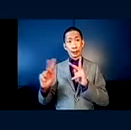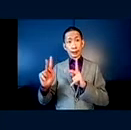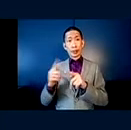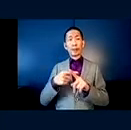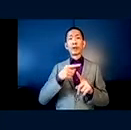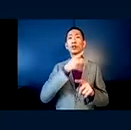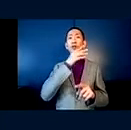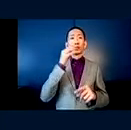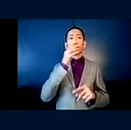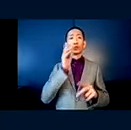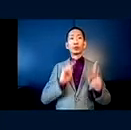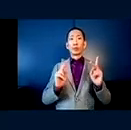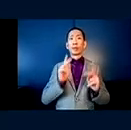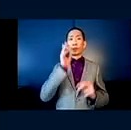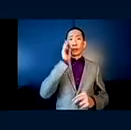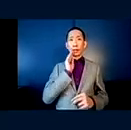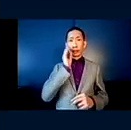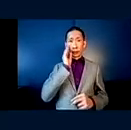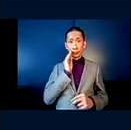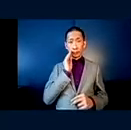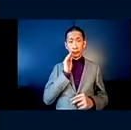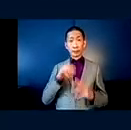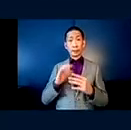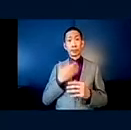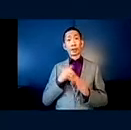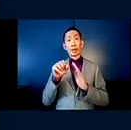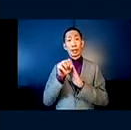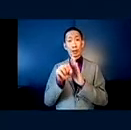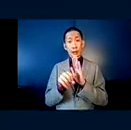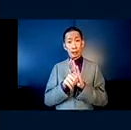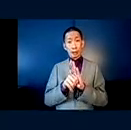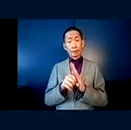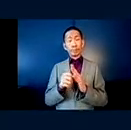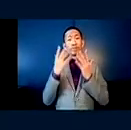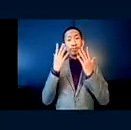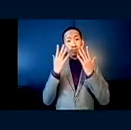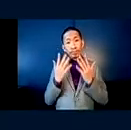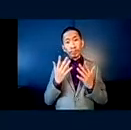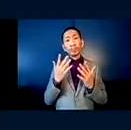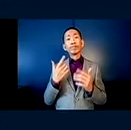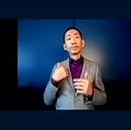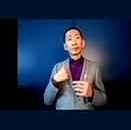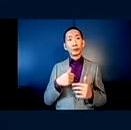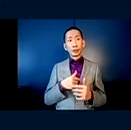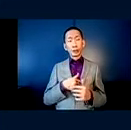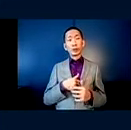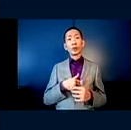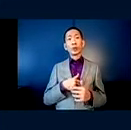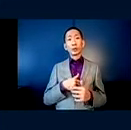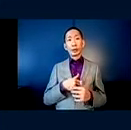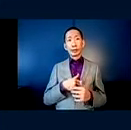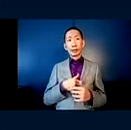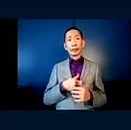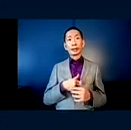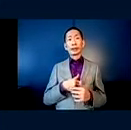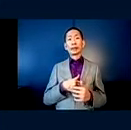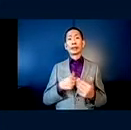DISPARITIES THAT APPALACHIA KENTUCKIANS AND RURAL RESIDENTS EXPERIENCE. IN OUR STATE WE HAVE THE